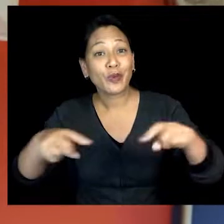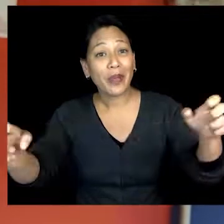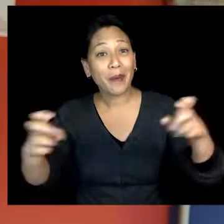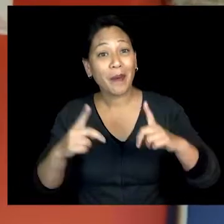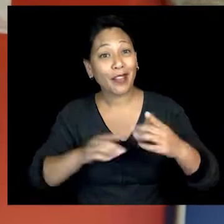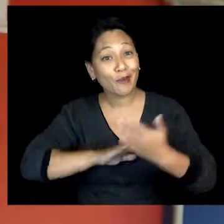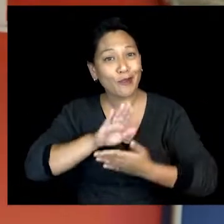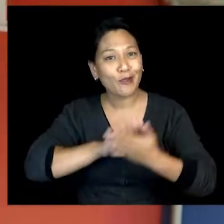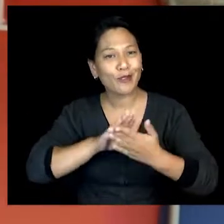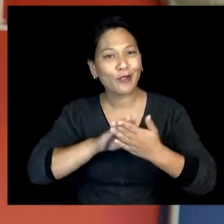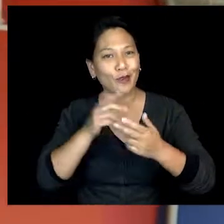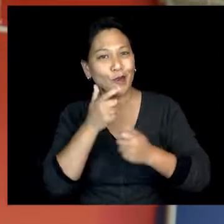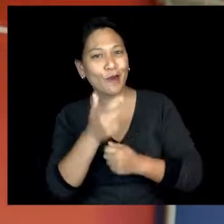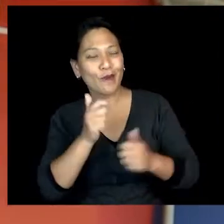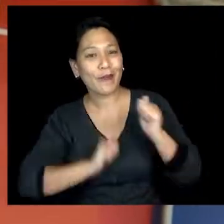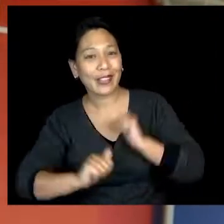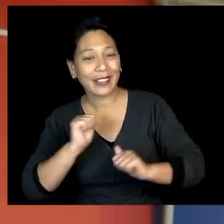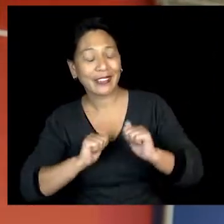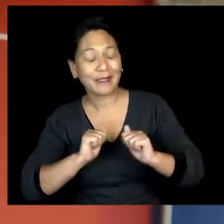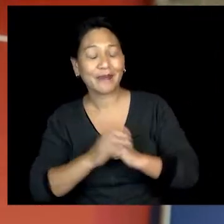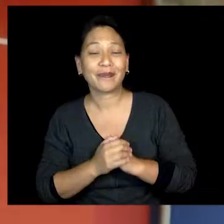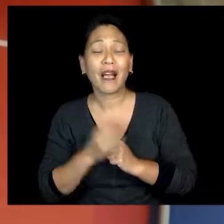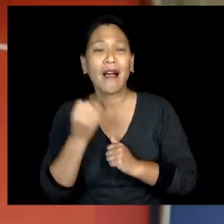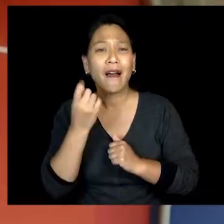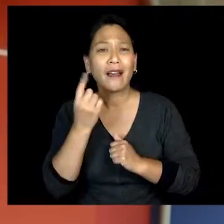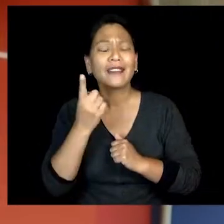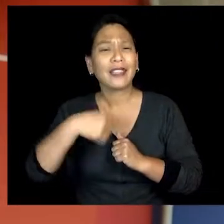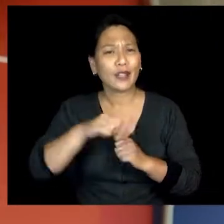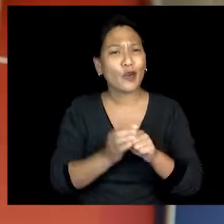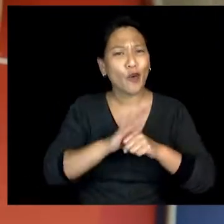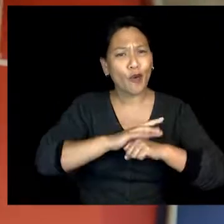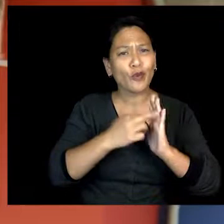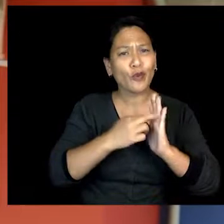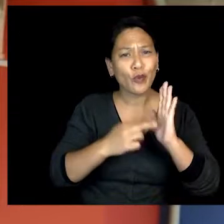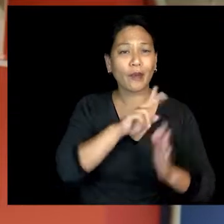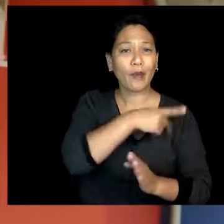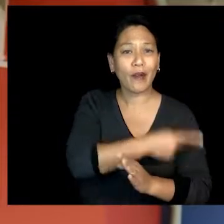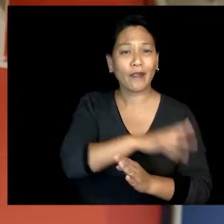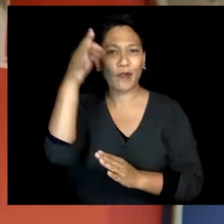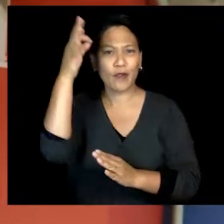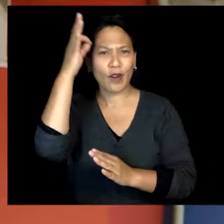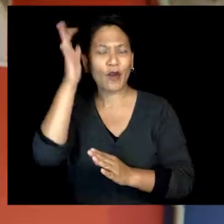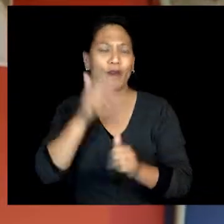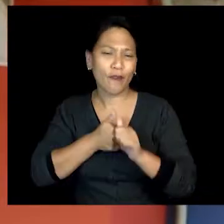into our theatre with great care. All along the way we will be following the guidelines of the municipal, provincial and federal health